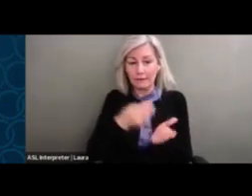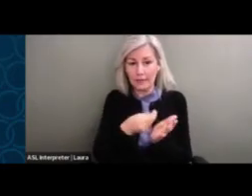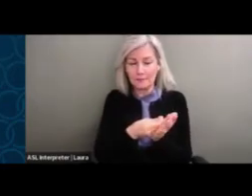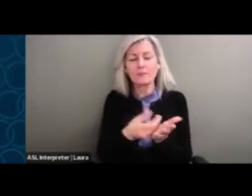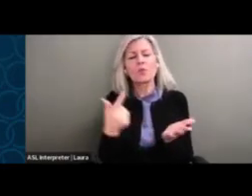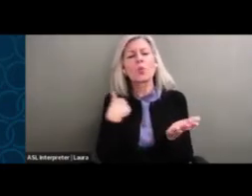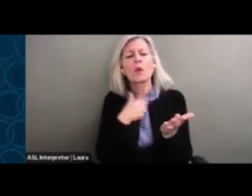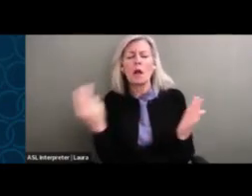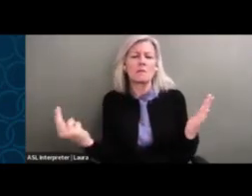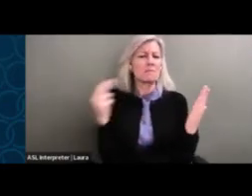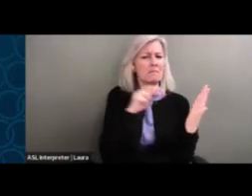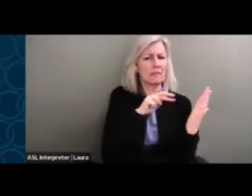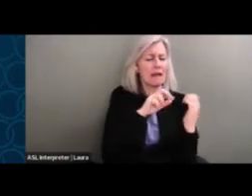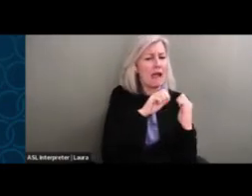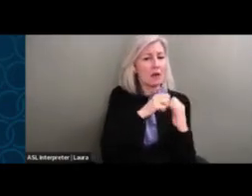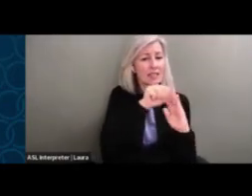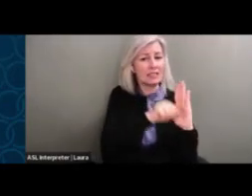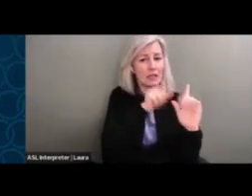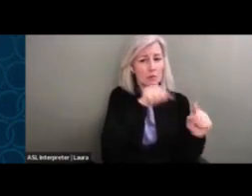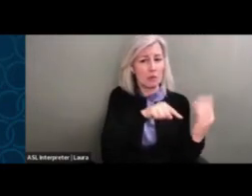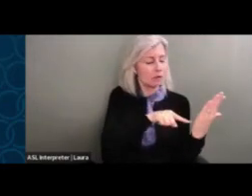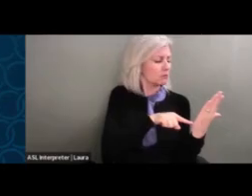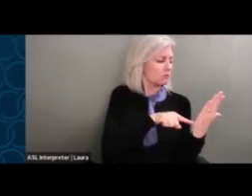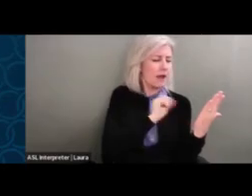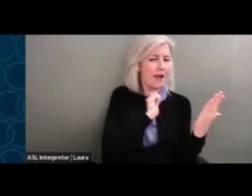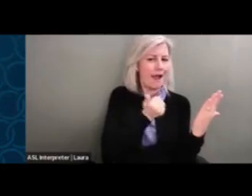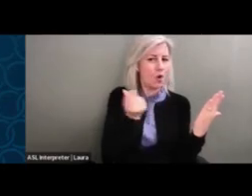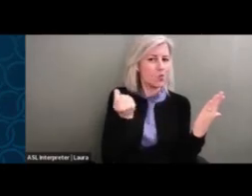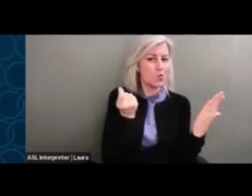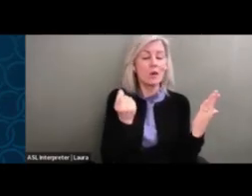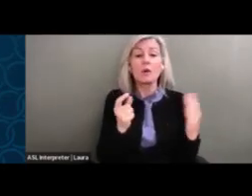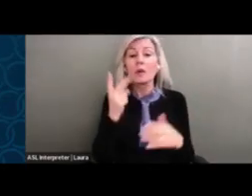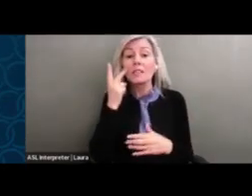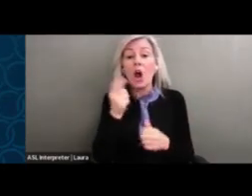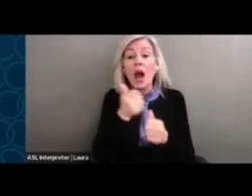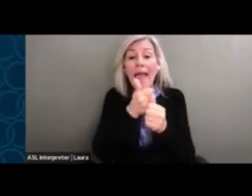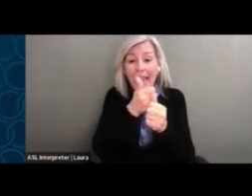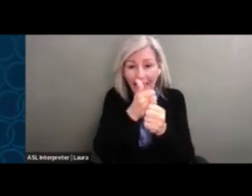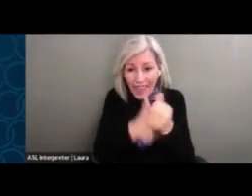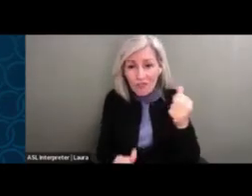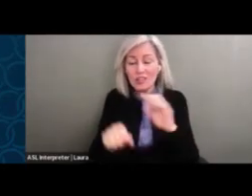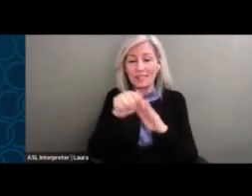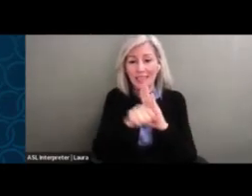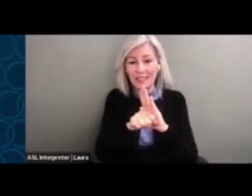there was a very similar situation and every state based Medicaid funding. We wanted to look at how states responded